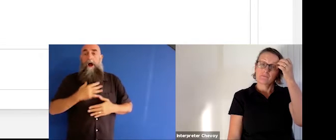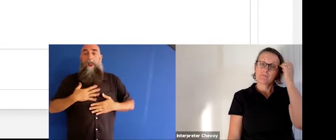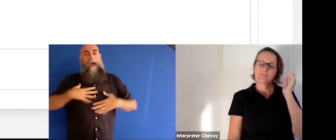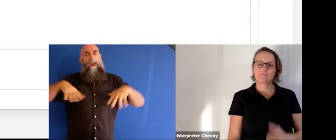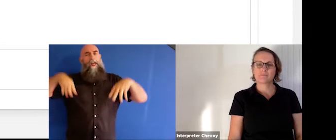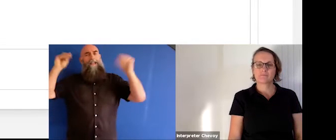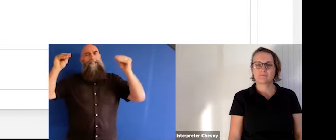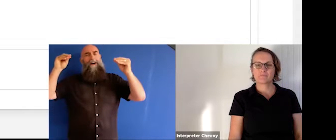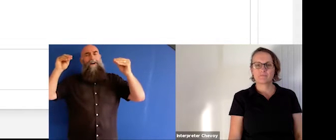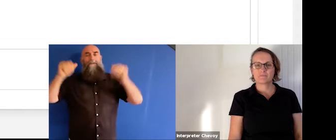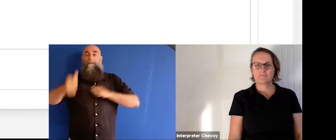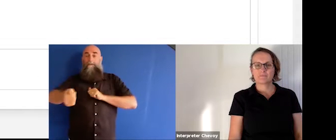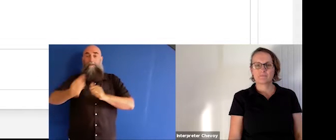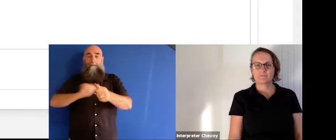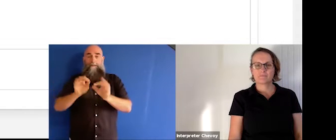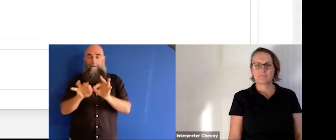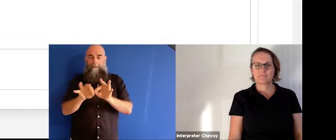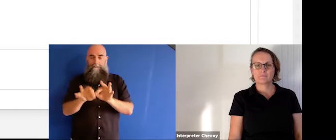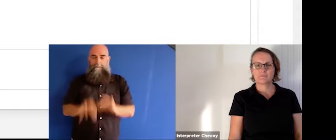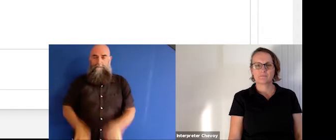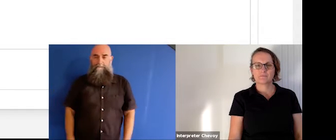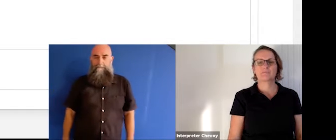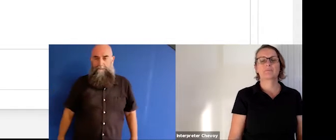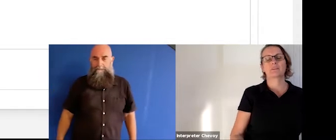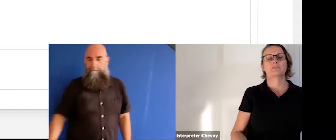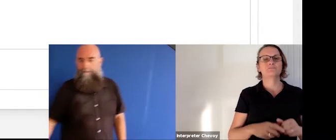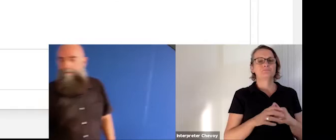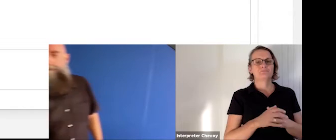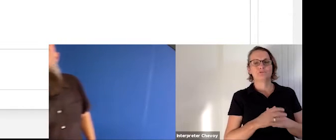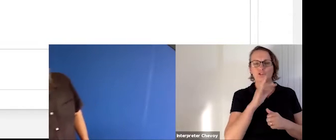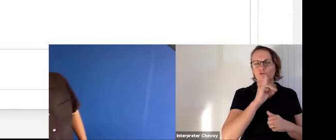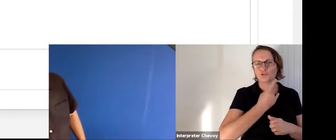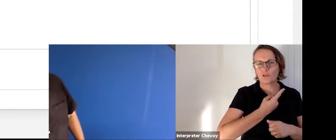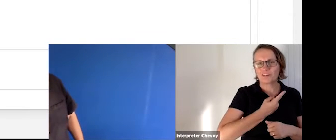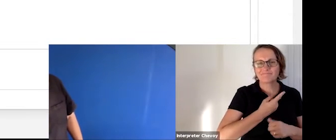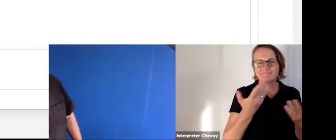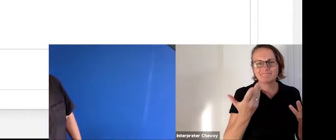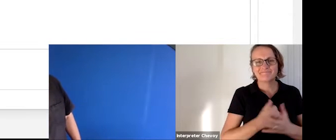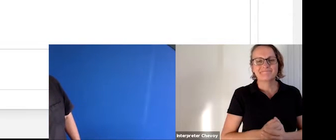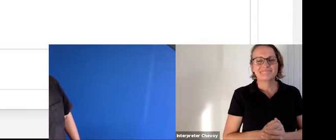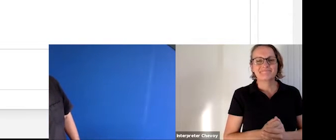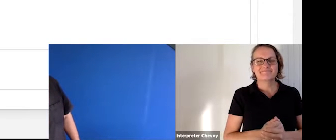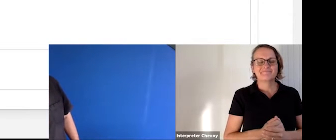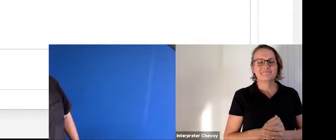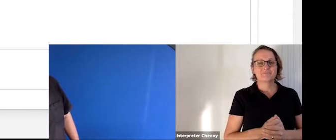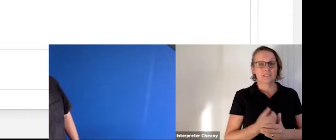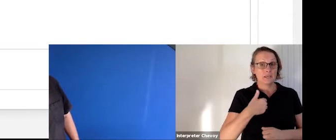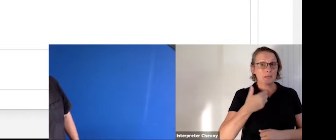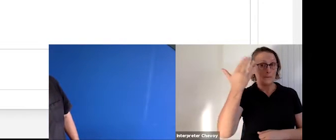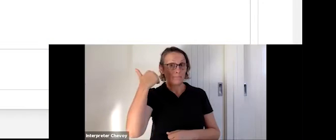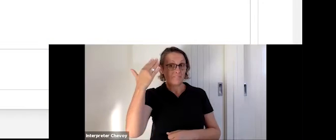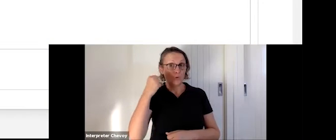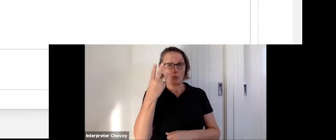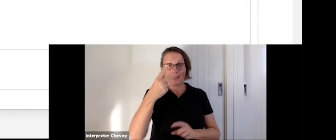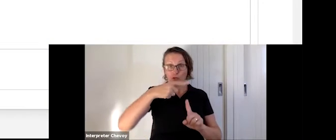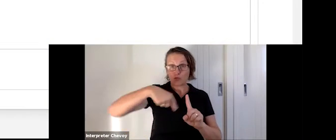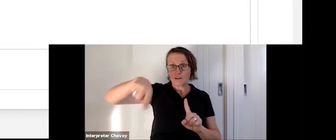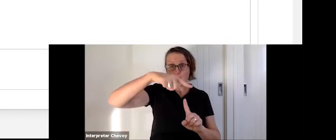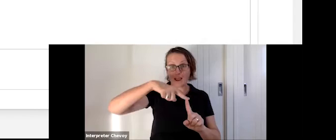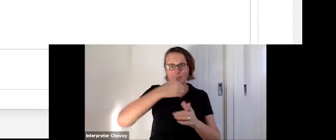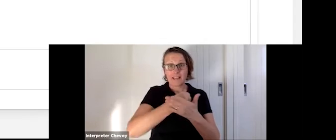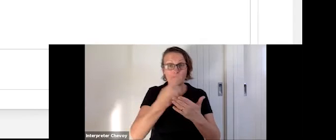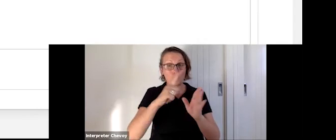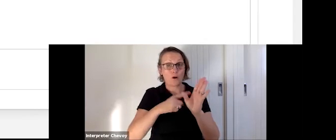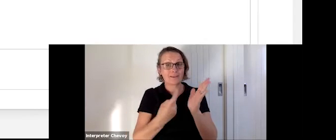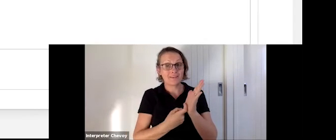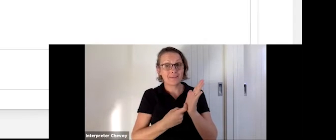got to say. The lights just went out. We've gone from three rounds a year to only two now in 2021.